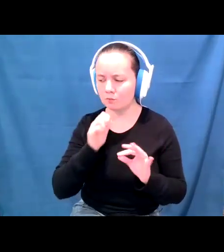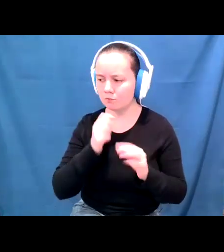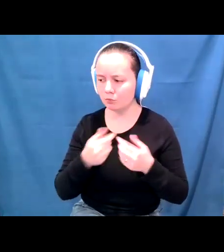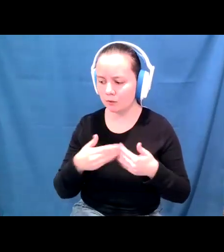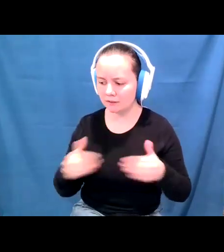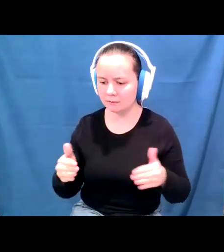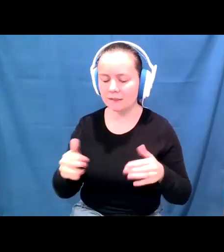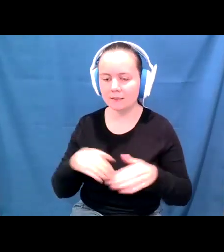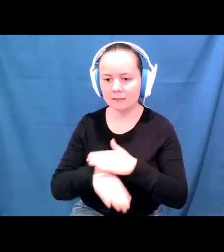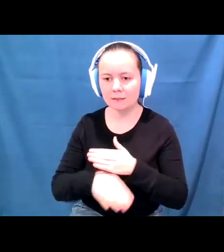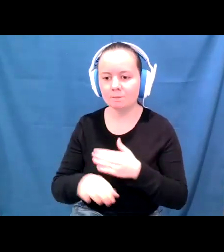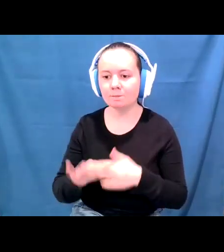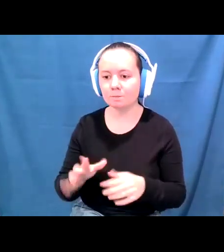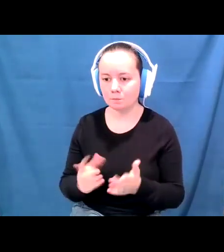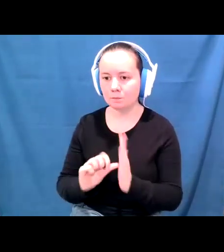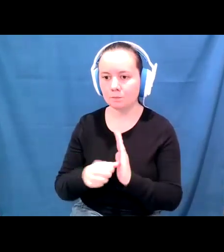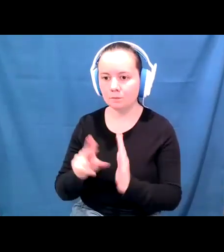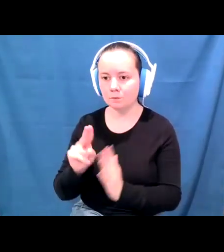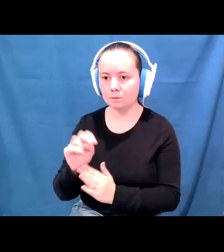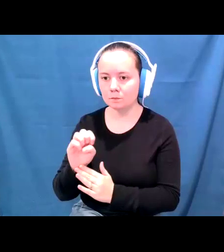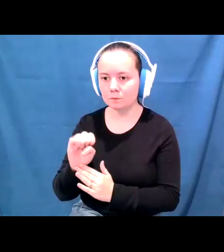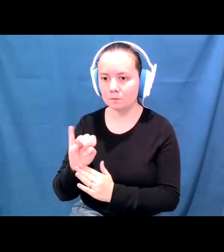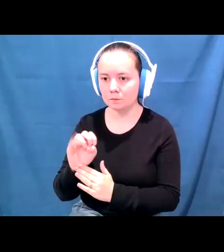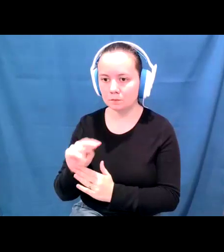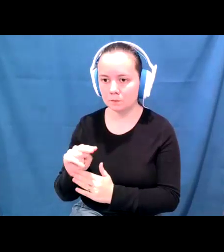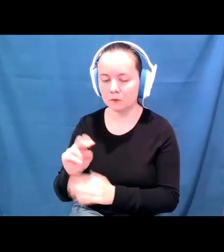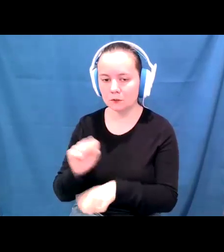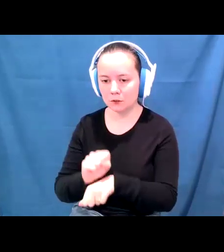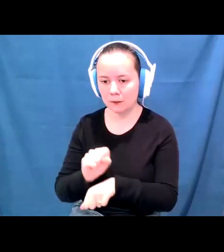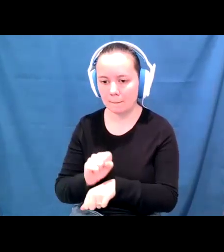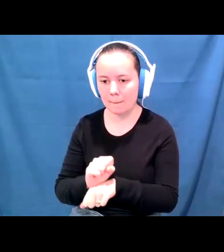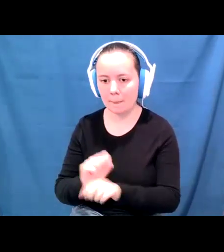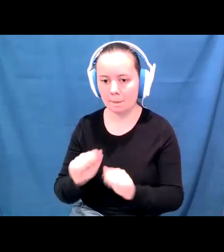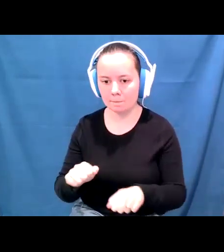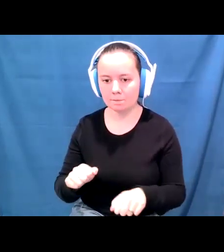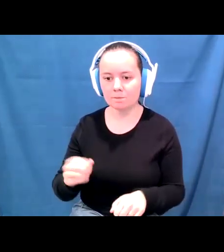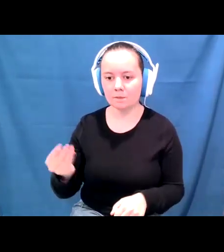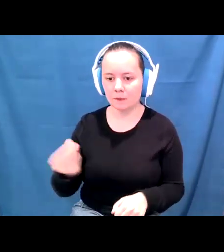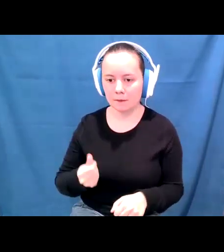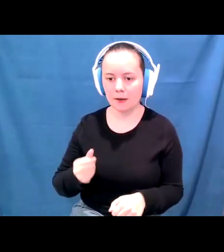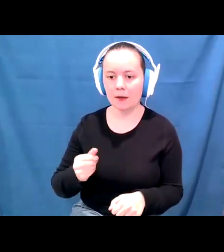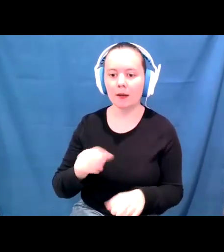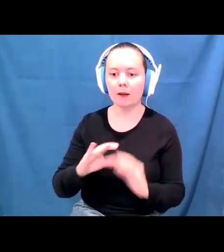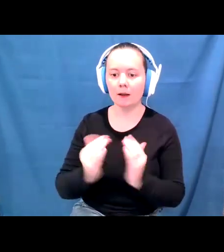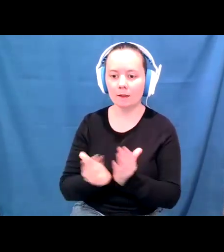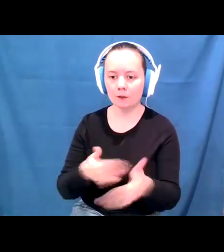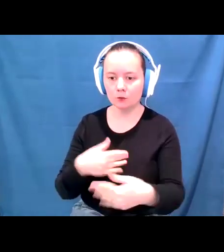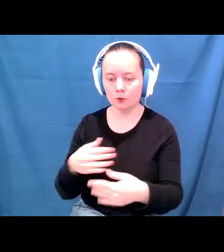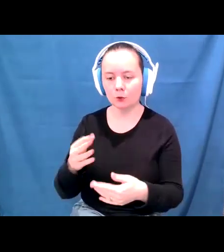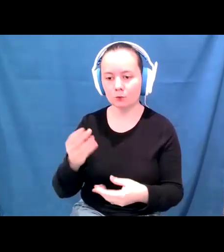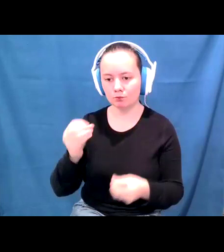In registered apprenticeship, individuals can obtain paid work experience, classroom instruction, and then get a portable nationally recognized credential